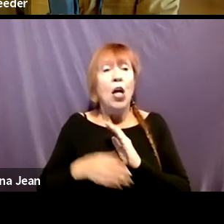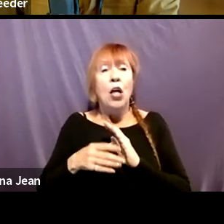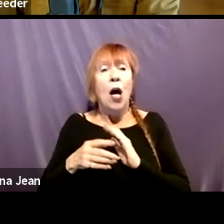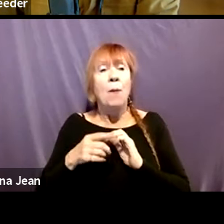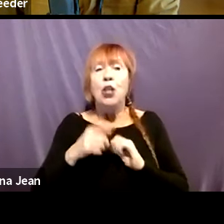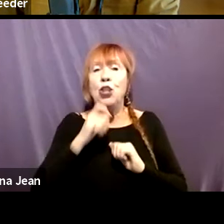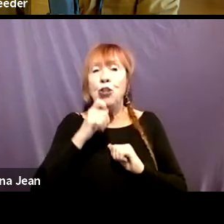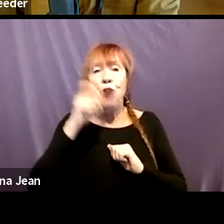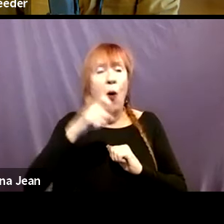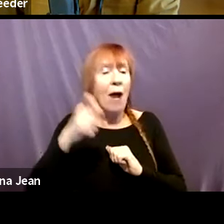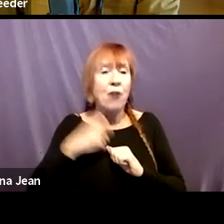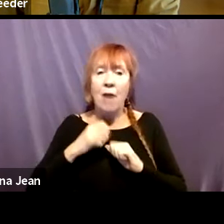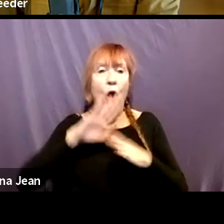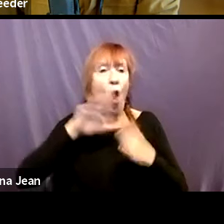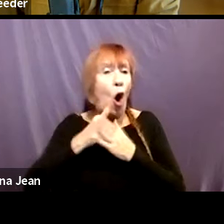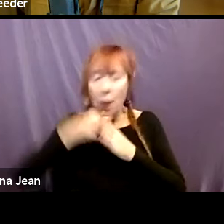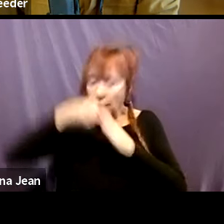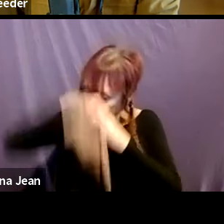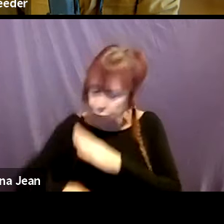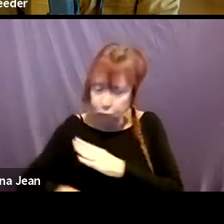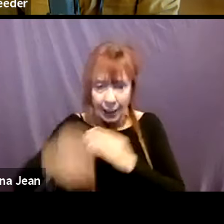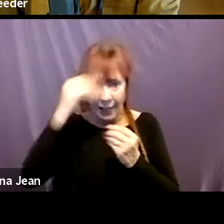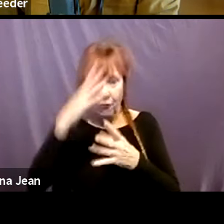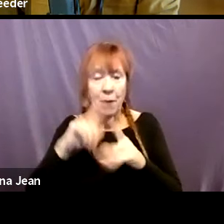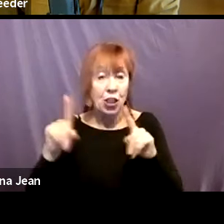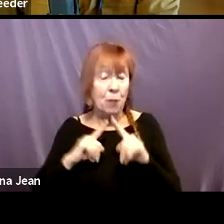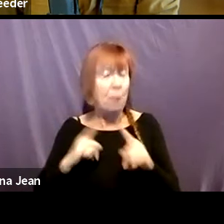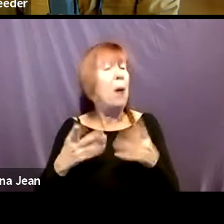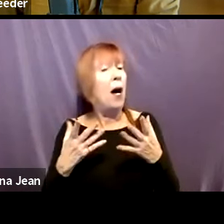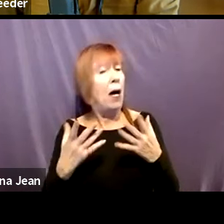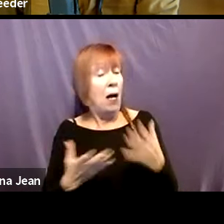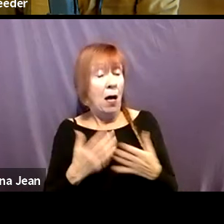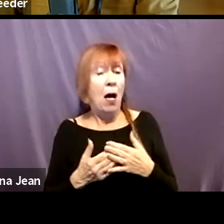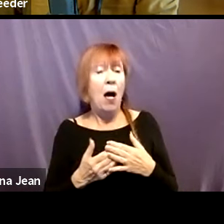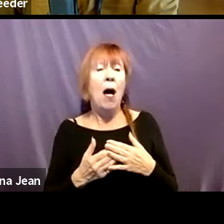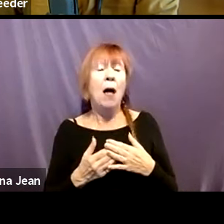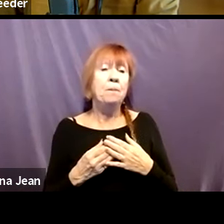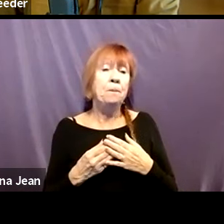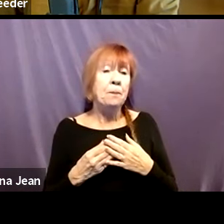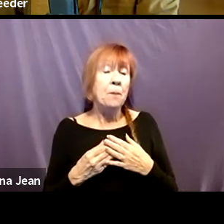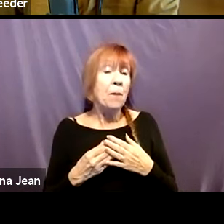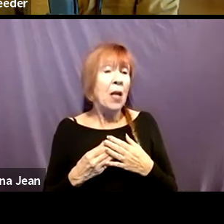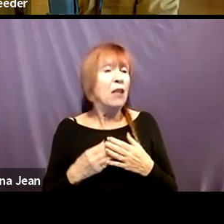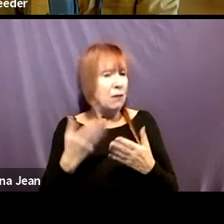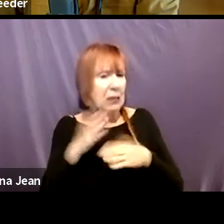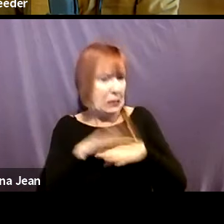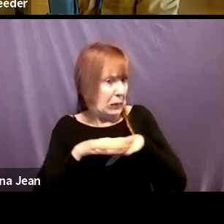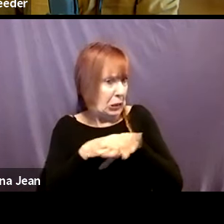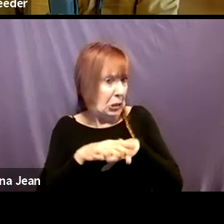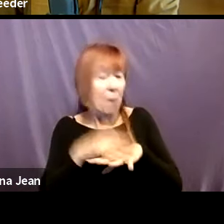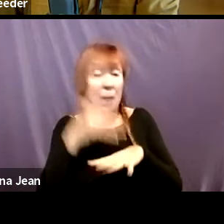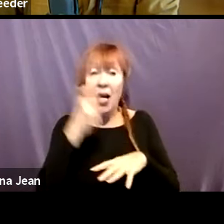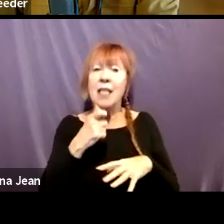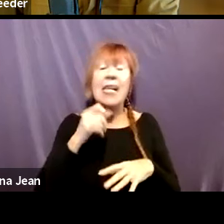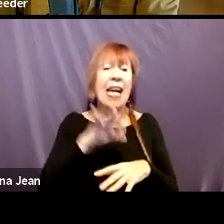they're gonna hire a Writer's Room, and the networks and the producers are gonna start having different ideas about how the show should go. So I don't think you should...